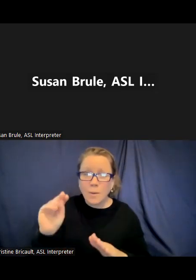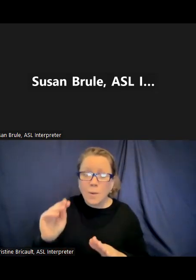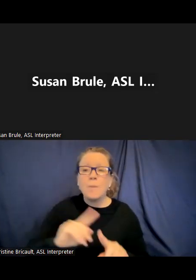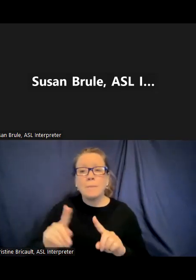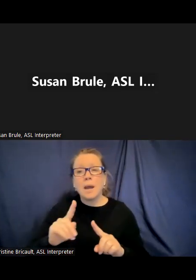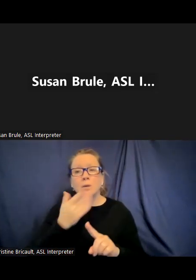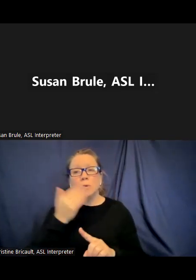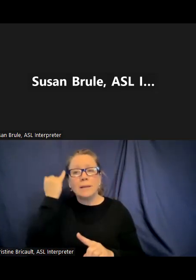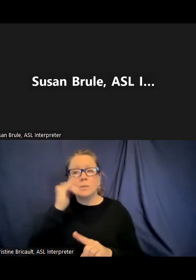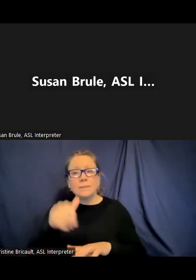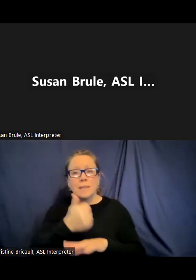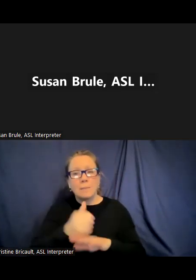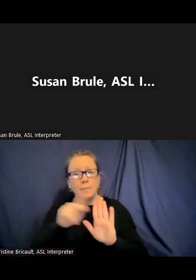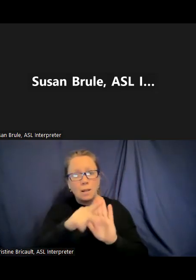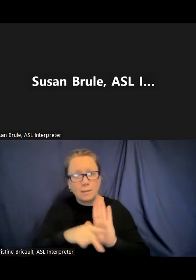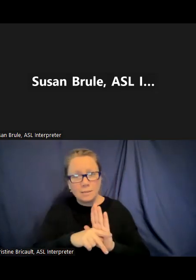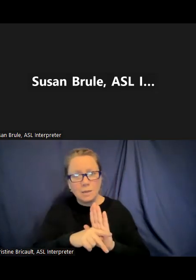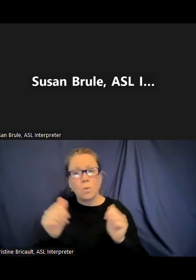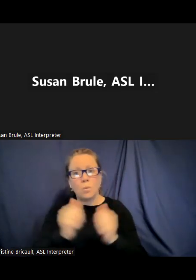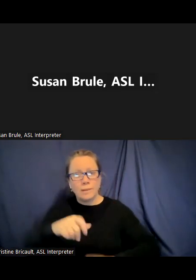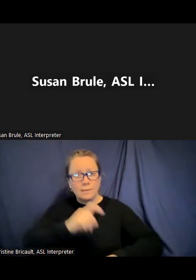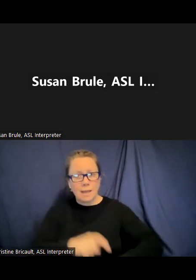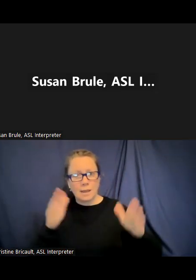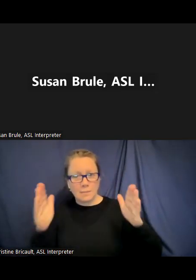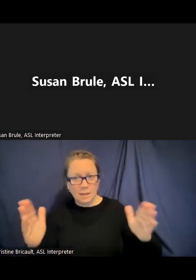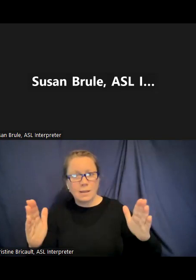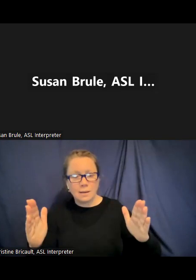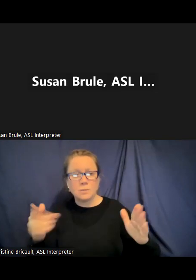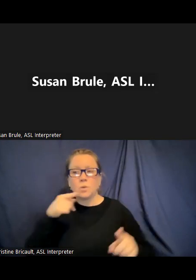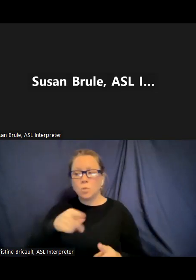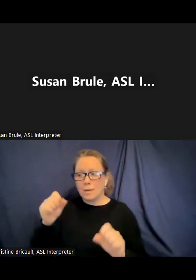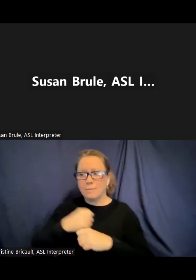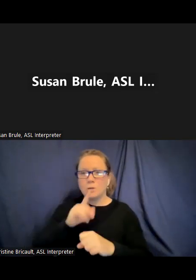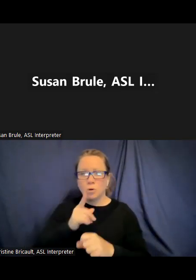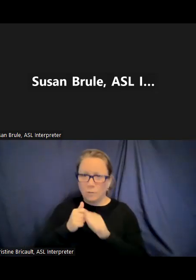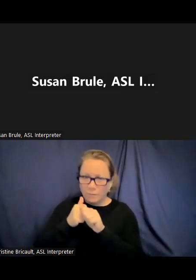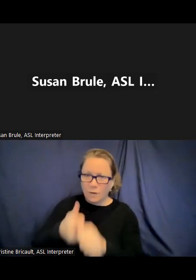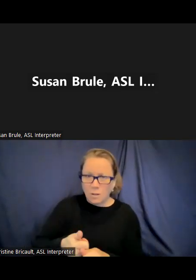gives you a timeframe, so that you can make sure that you are meeting that timeframe.